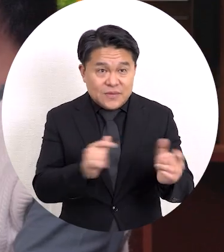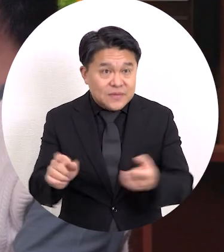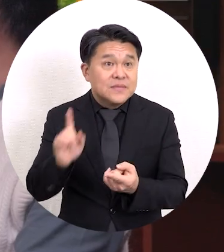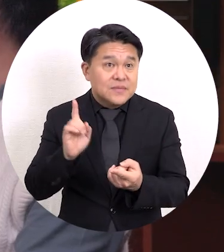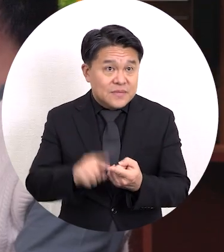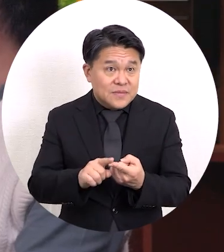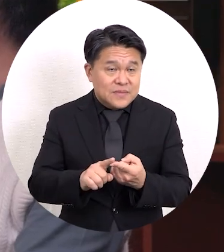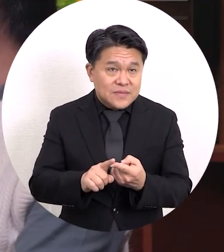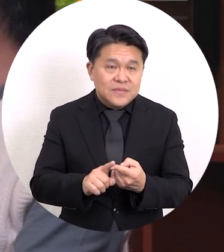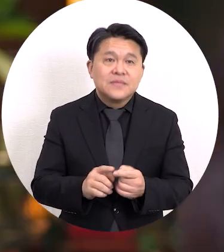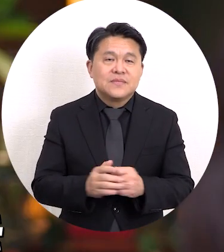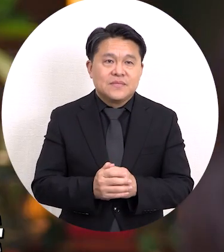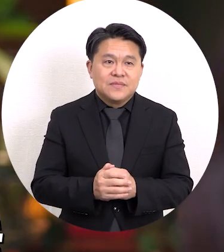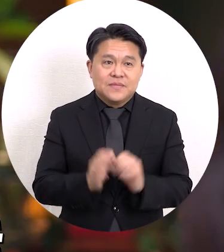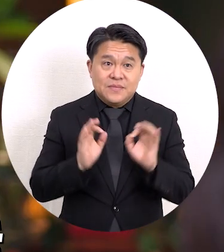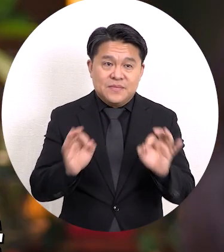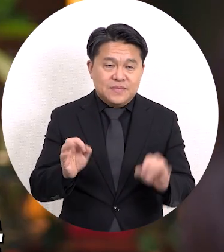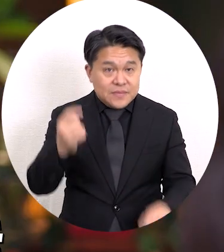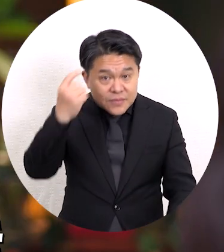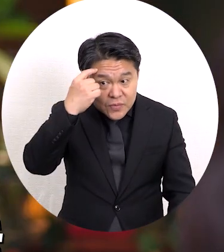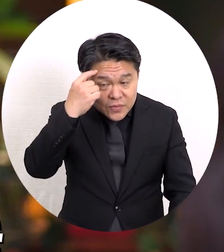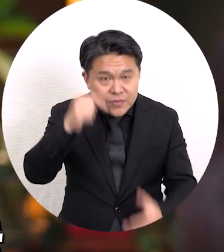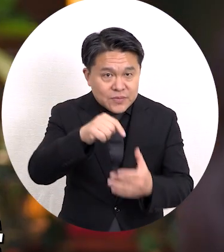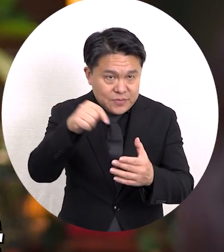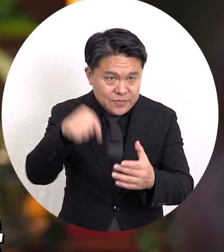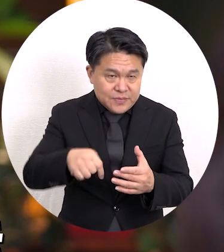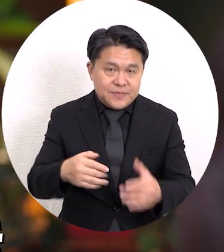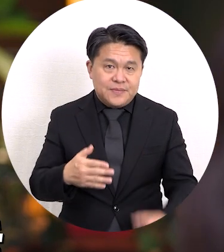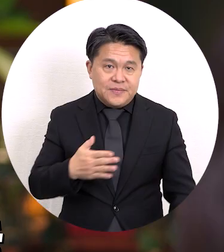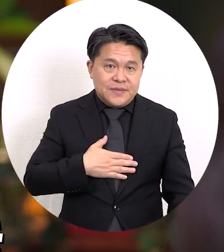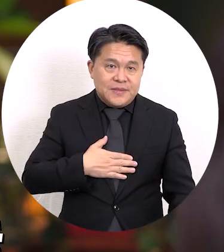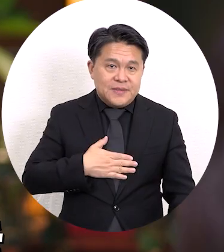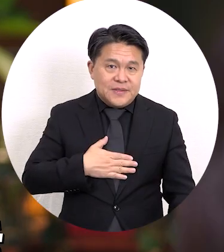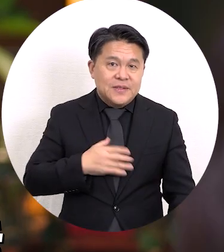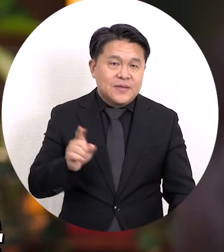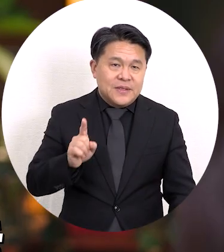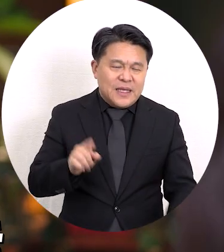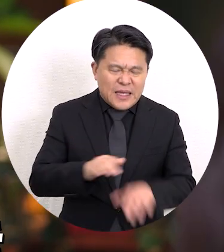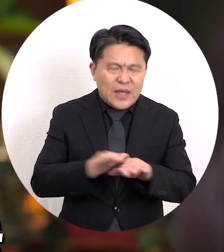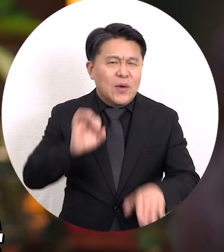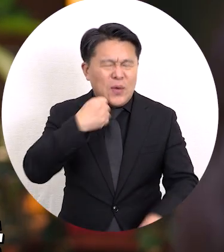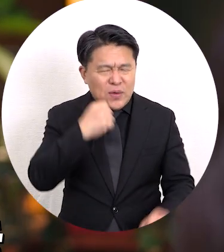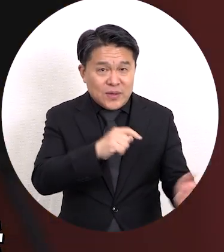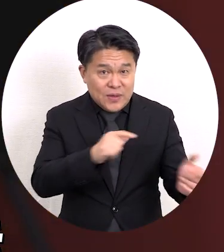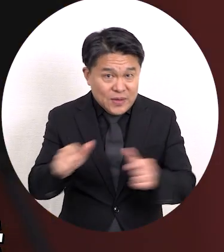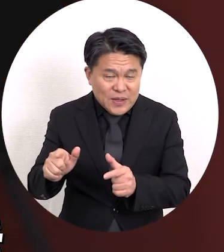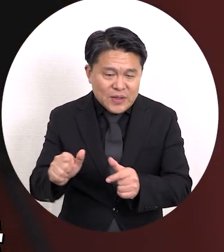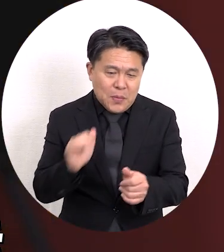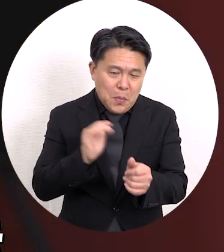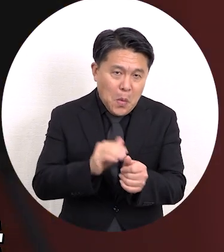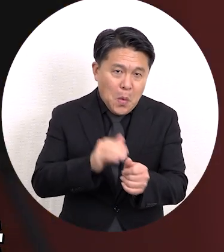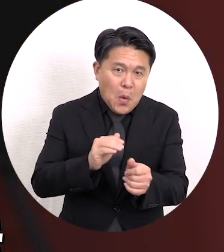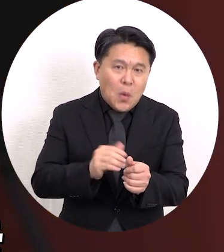seem to serve our brain, beyond the reach of our conscious will and determination, as stimuli, catalysts, or signals.